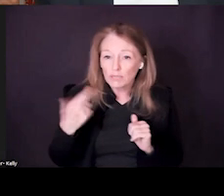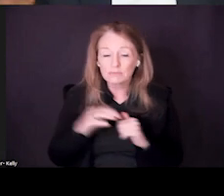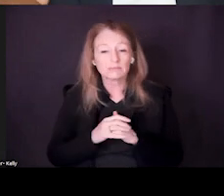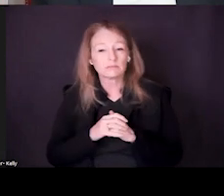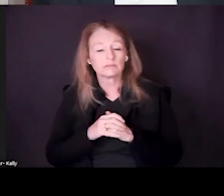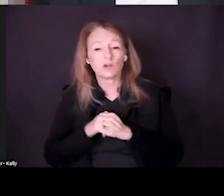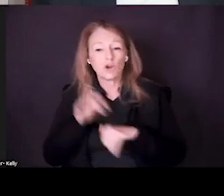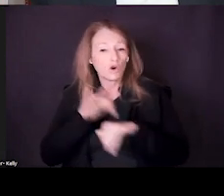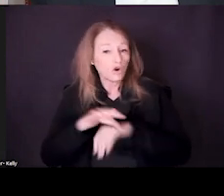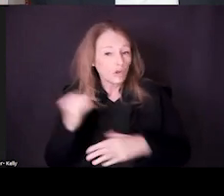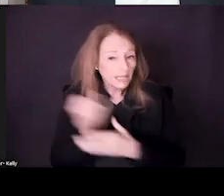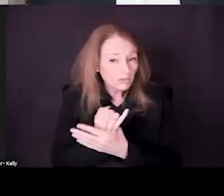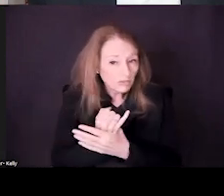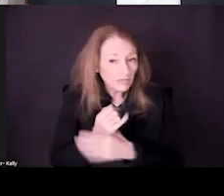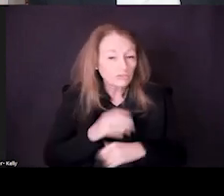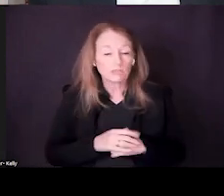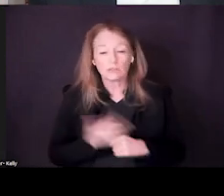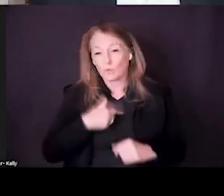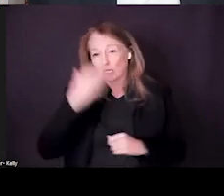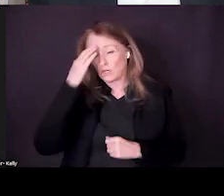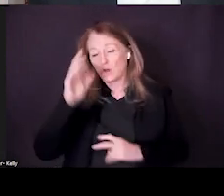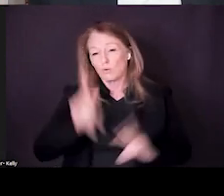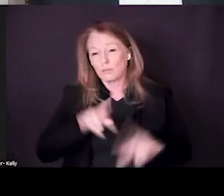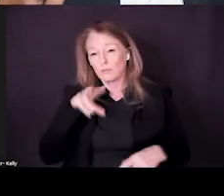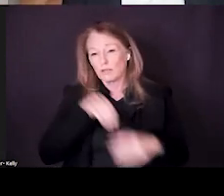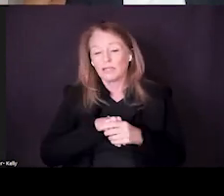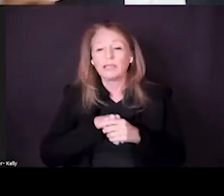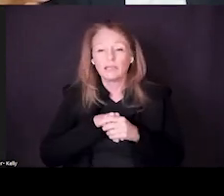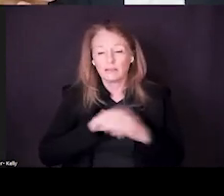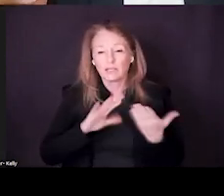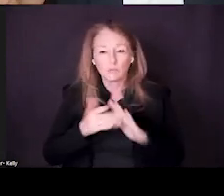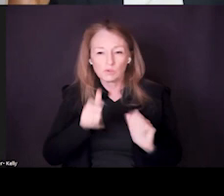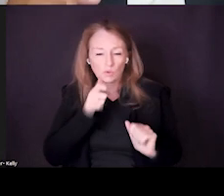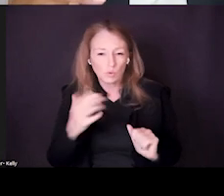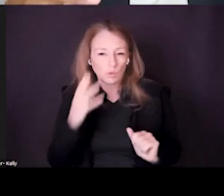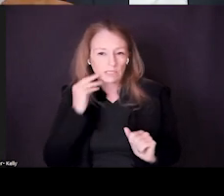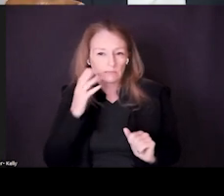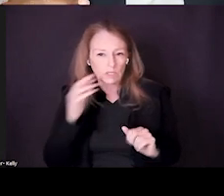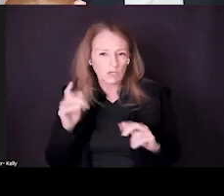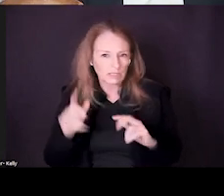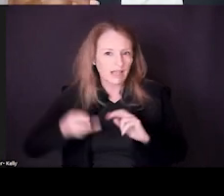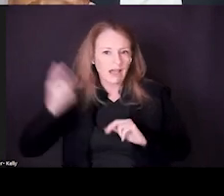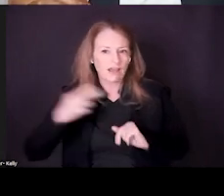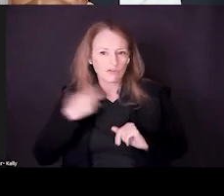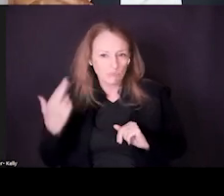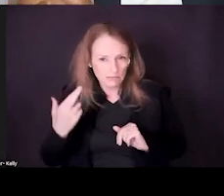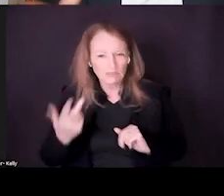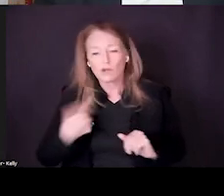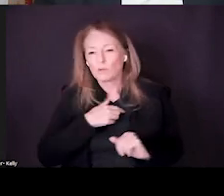THAT THE PEOPLE IN THE COMMUNITIES WHO ARE EXPERIENCING GREATER RISK AND WE WOULD HAVE STRATEGIES TO REDUCE RISK OR INTERVENE